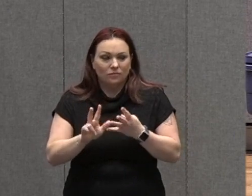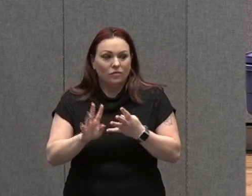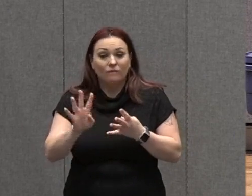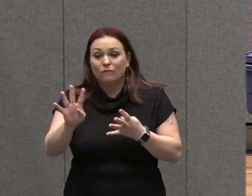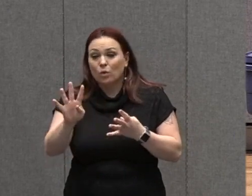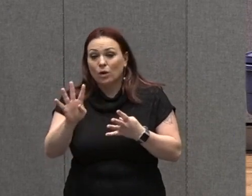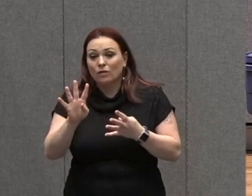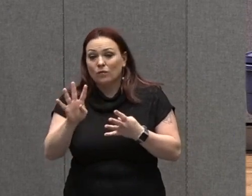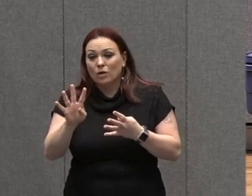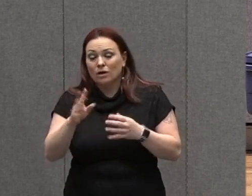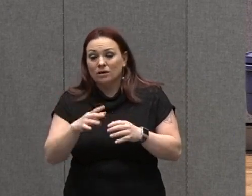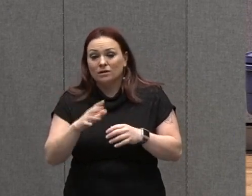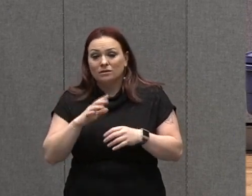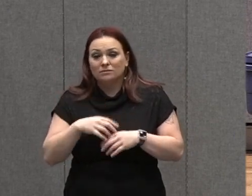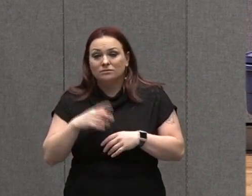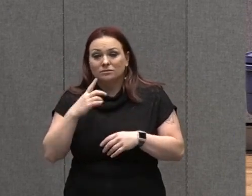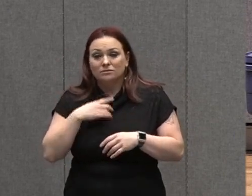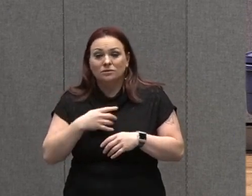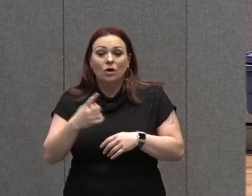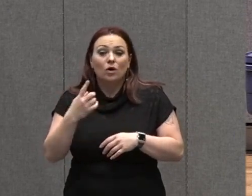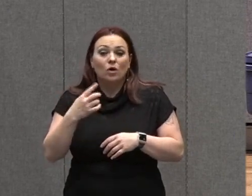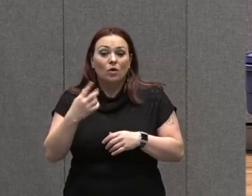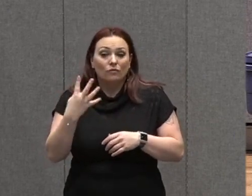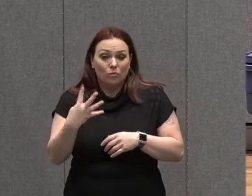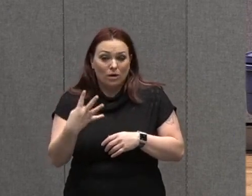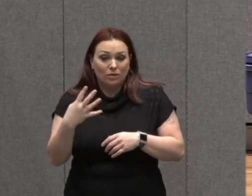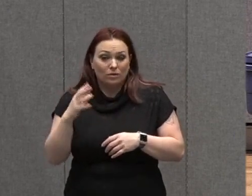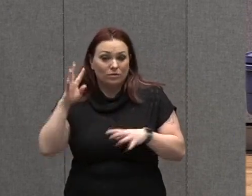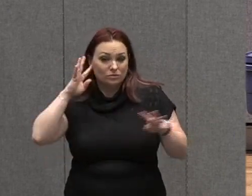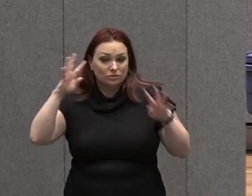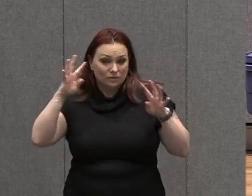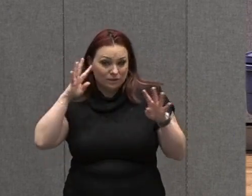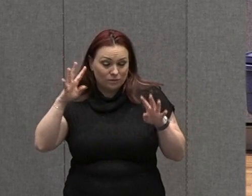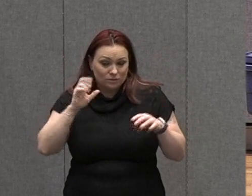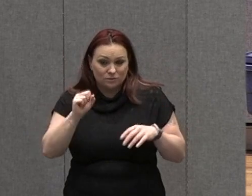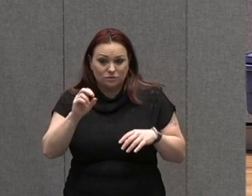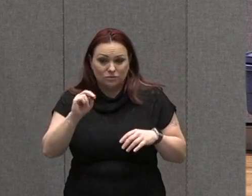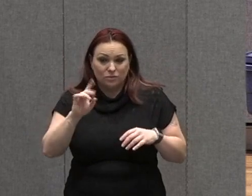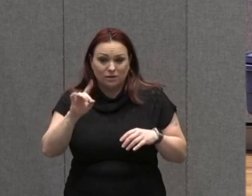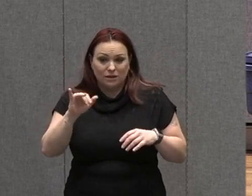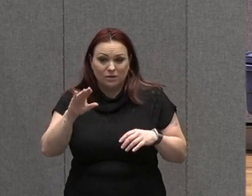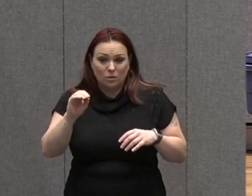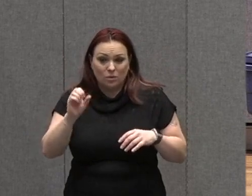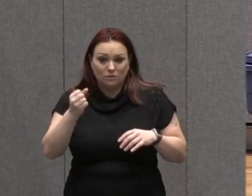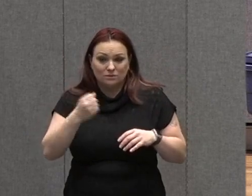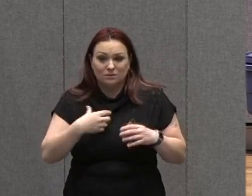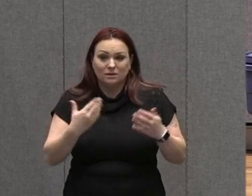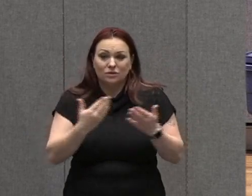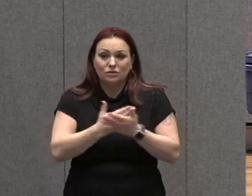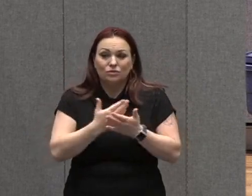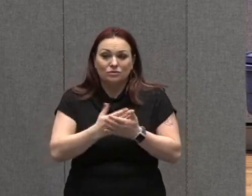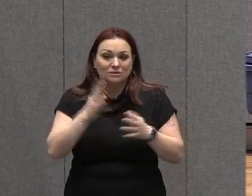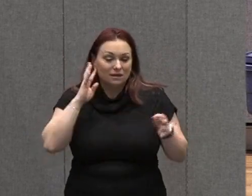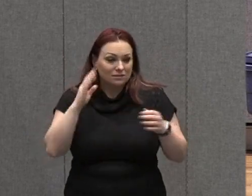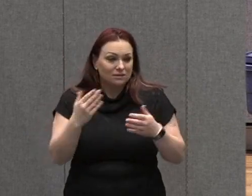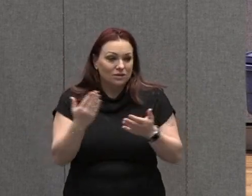Cuatro sounds. - Cuatro sonidos. Okay lets do one more taka-tika cause it's so fun. I love new challenges, I love this new rhythm.